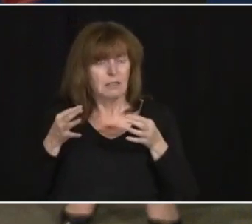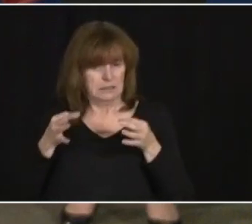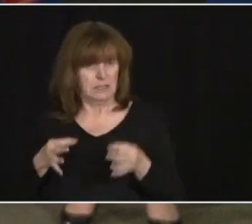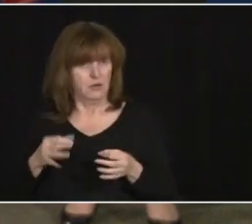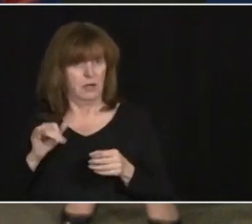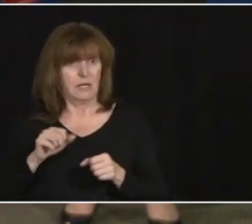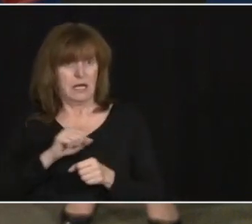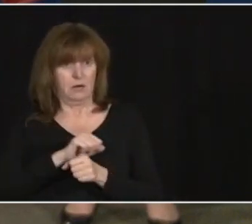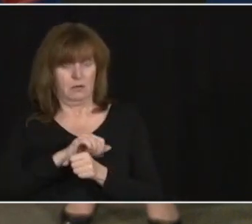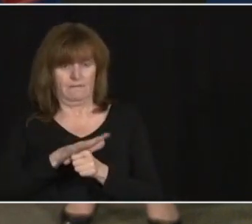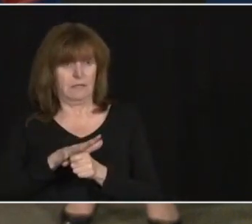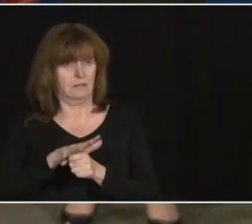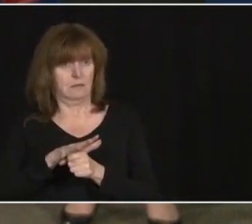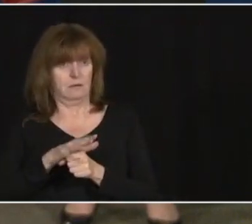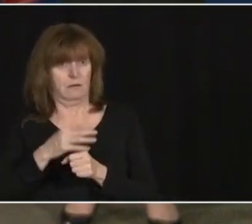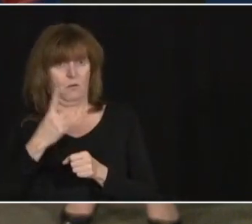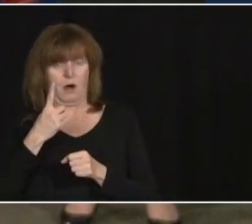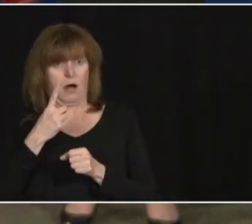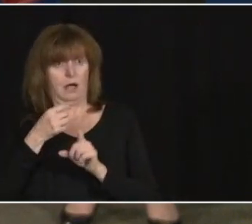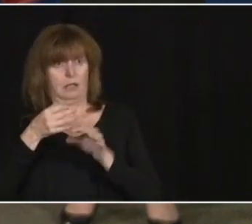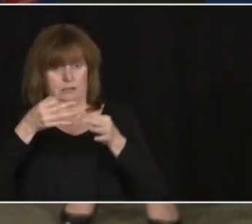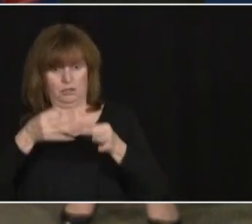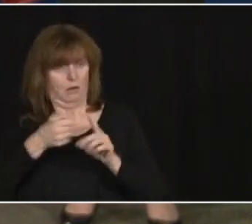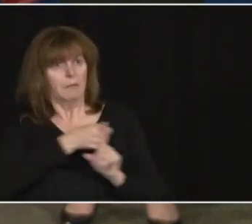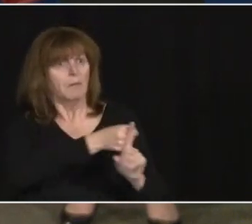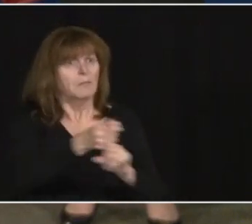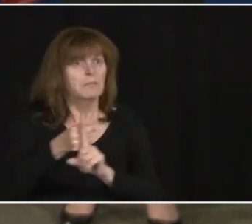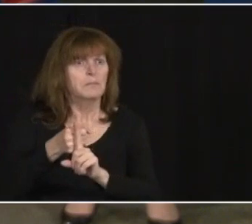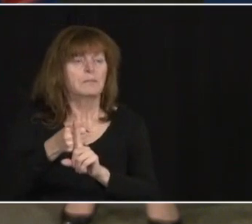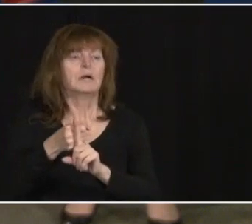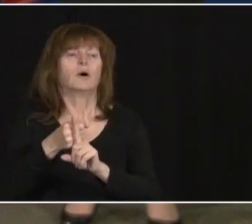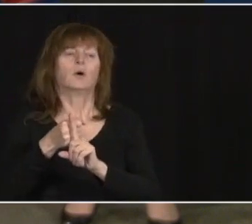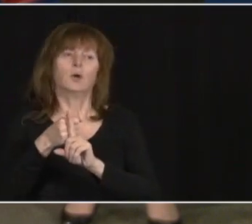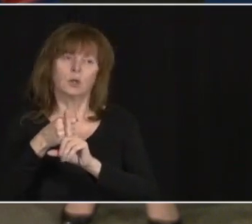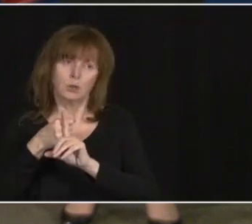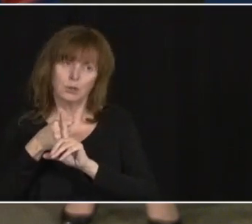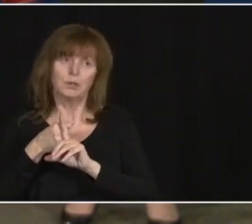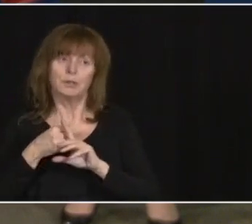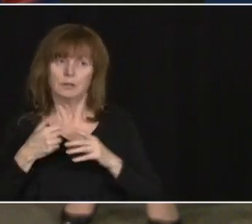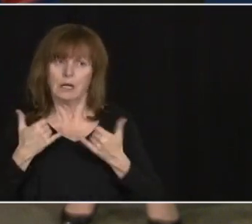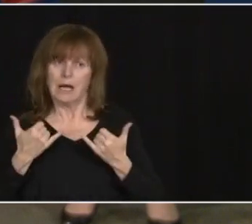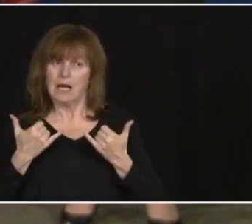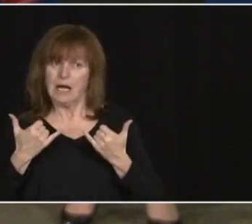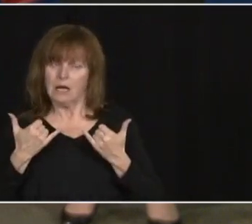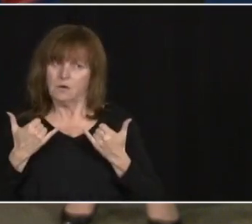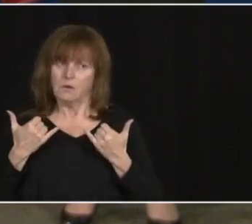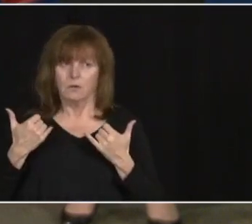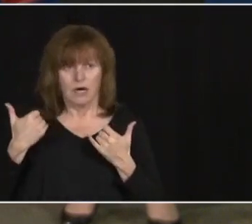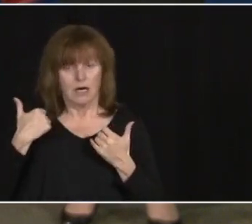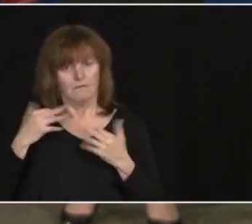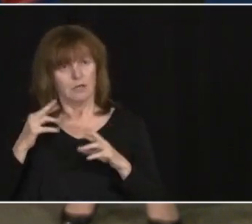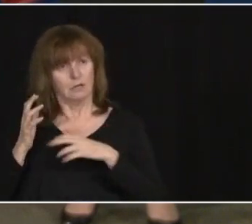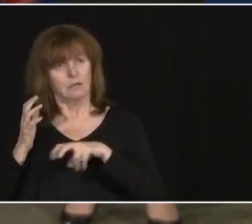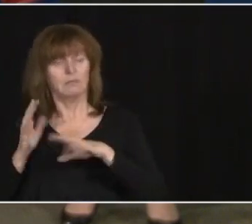So what I will do is I will pass this over to the minister of health or the minister of long-term